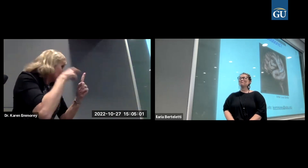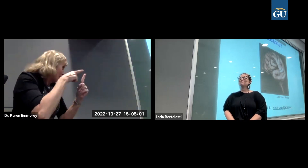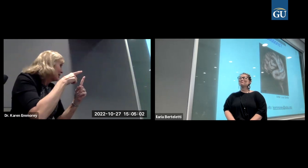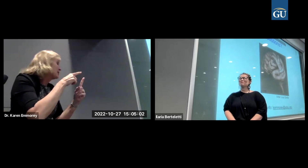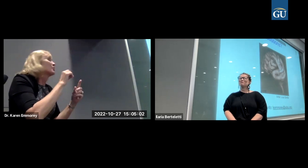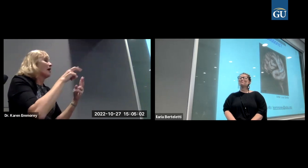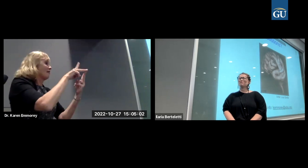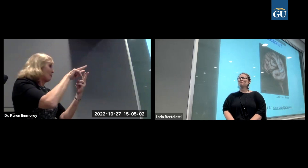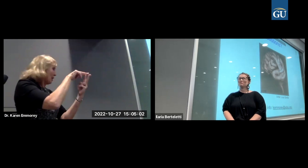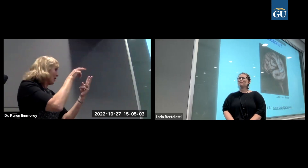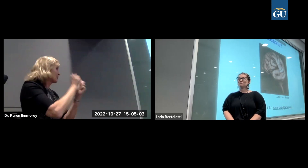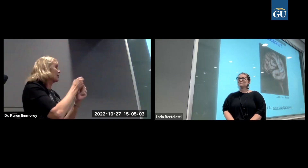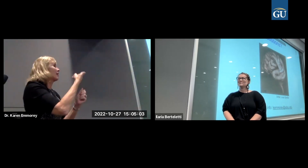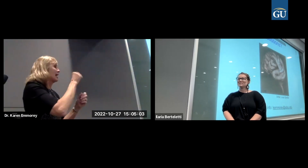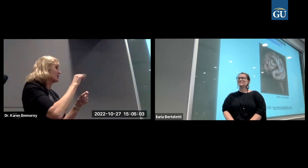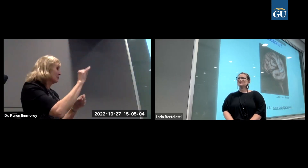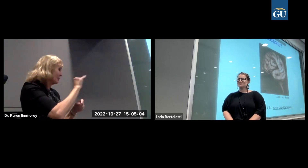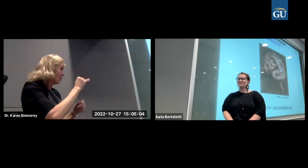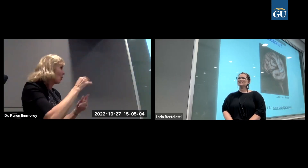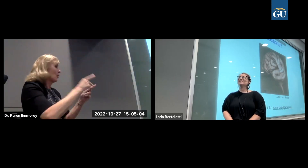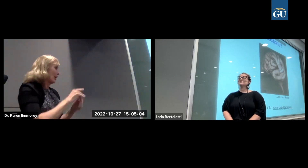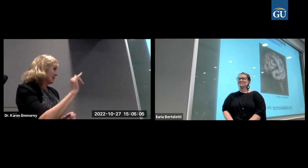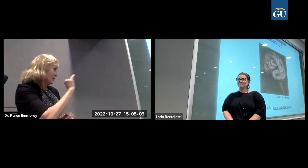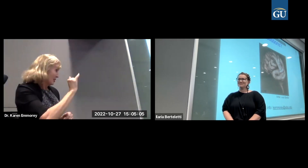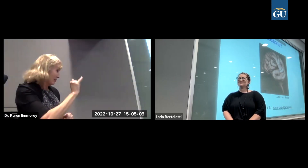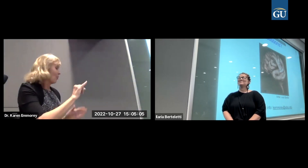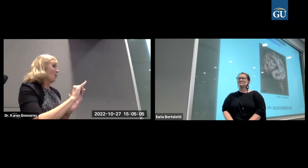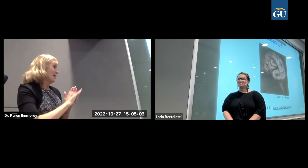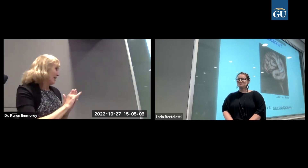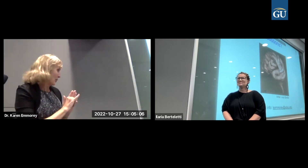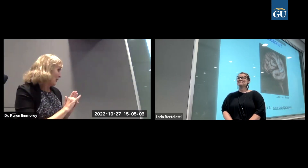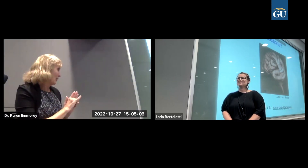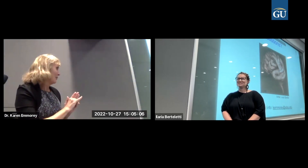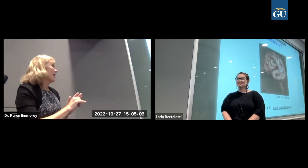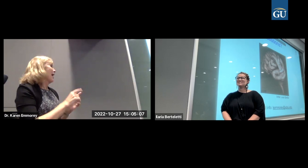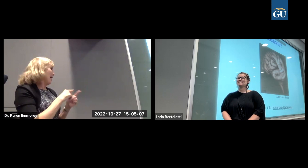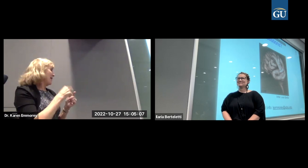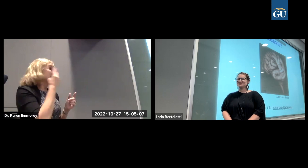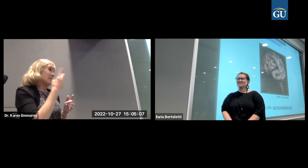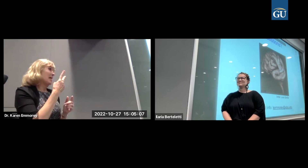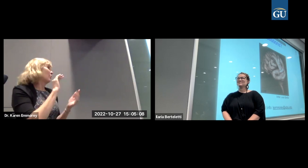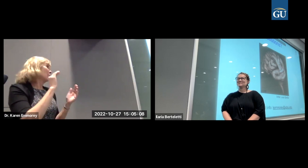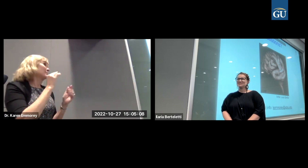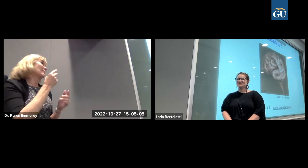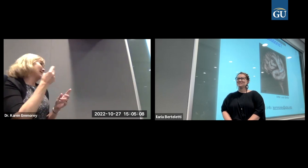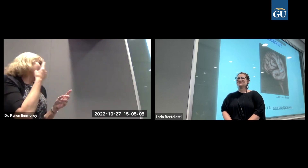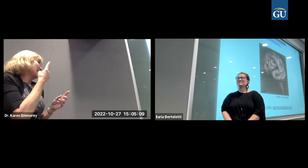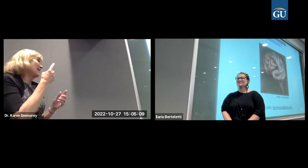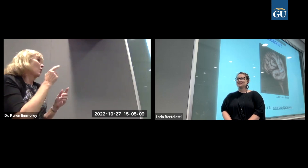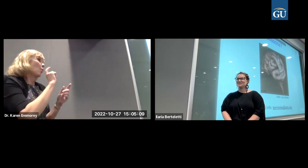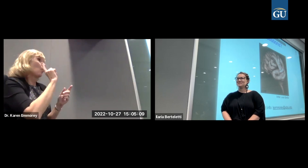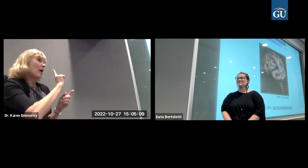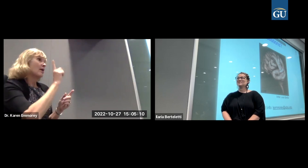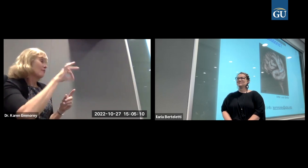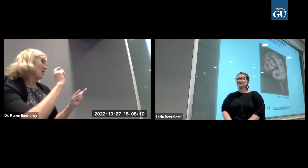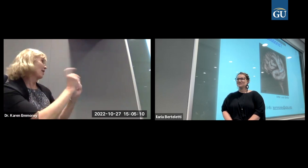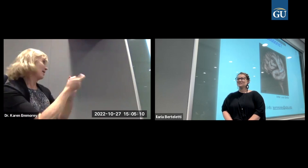and we are looking to see what kind of adaptation occurs in the brain when they see the same exact sign or a sign that differs along one parameter.